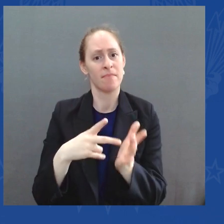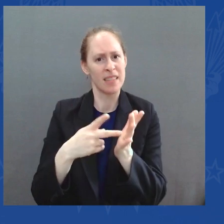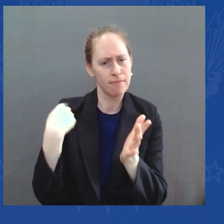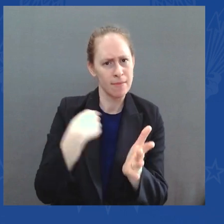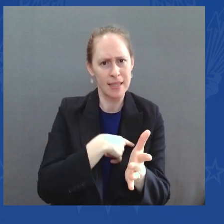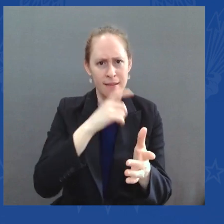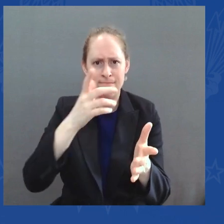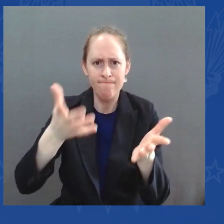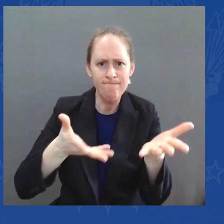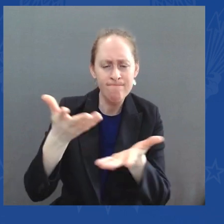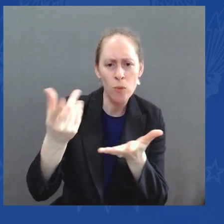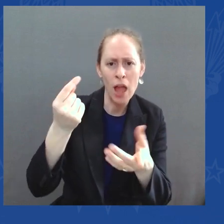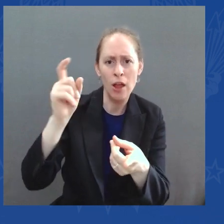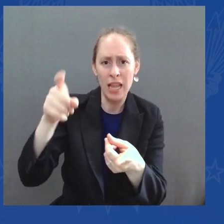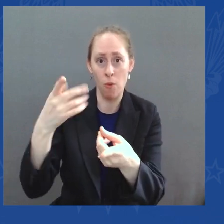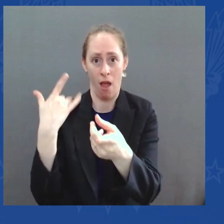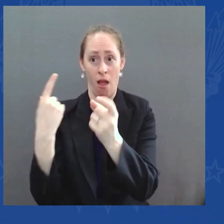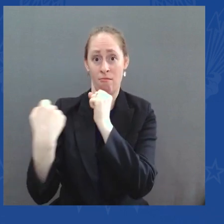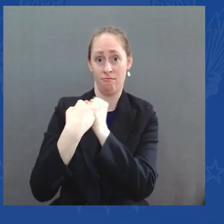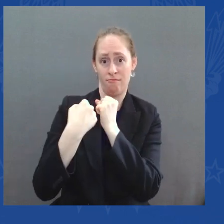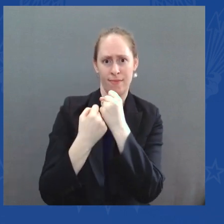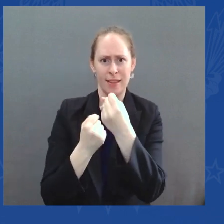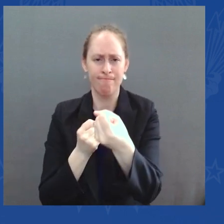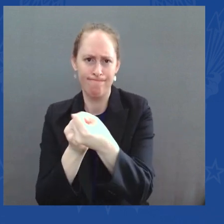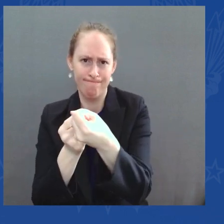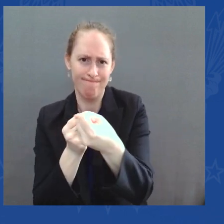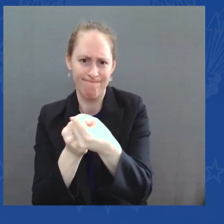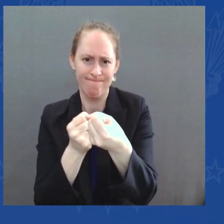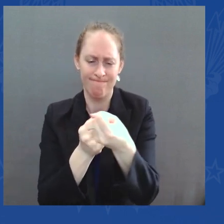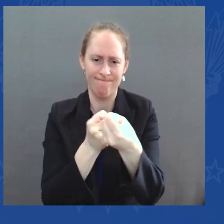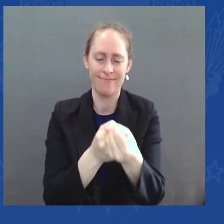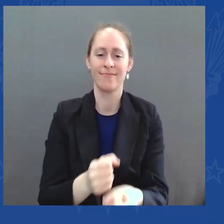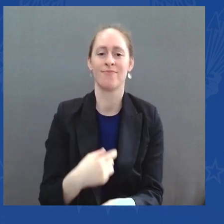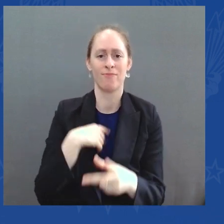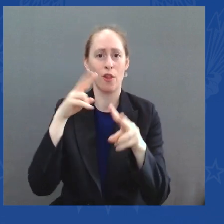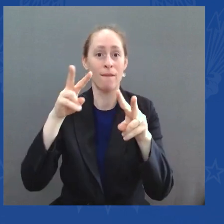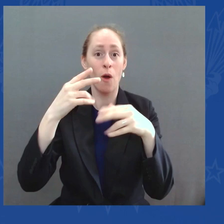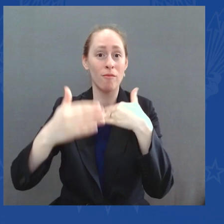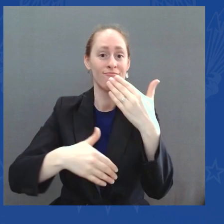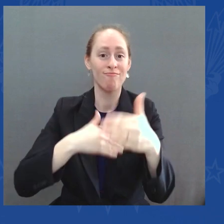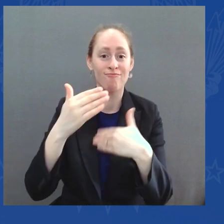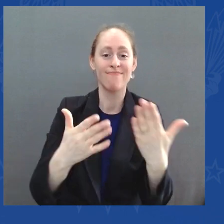we're going to make together. And I want to thank you all. Thank you for being here. Thank you for what you do. Thank your families.